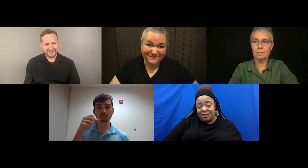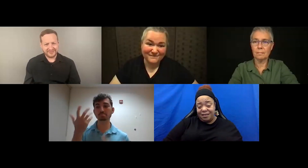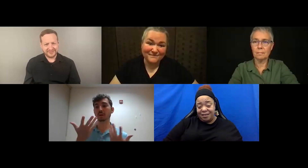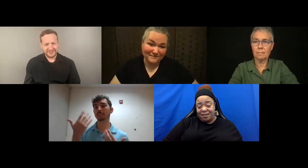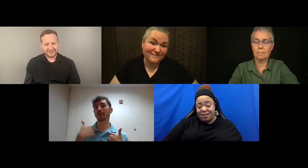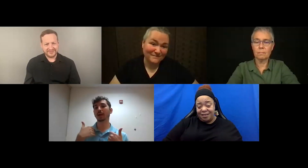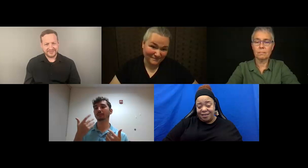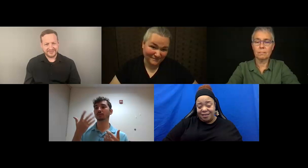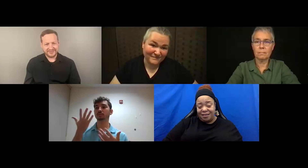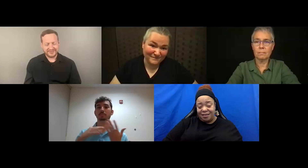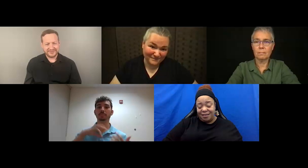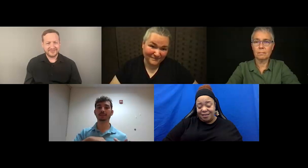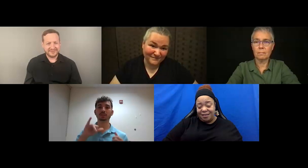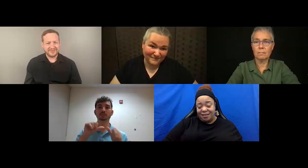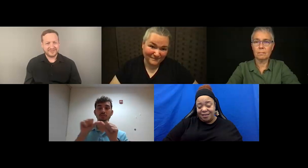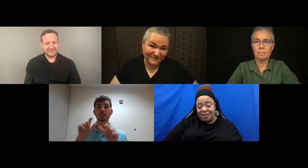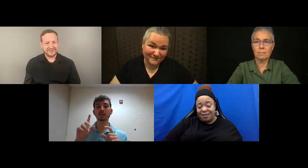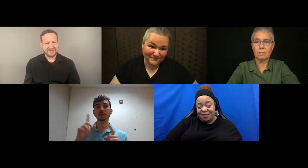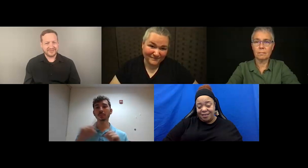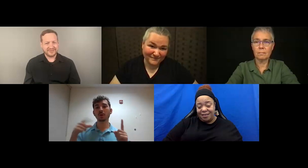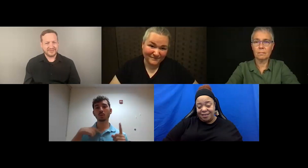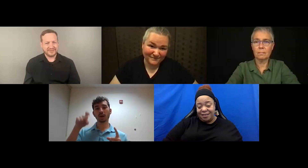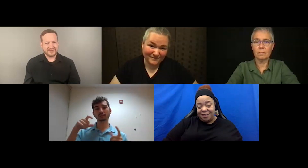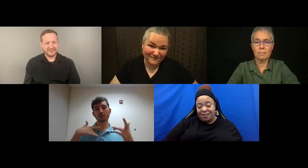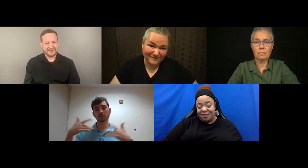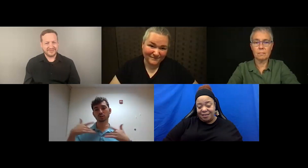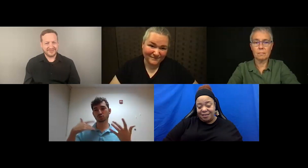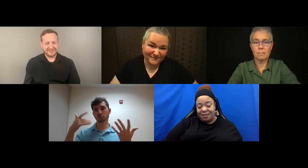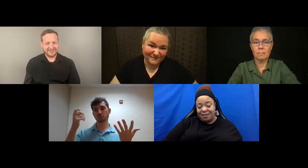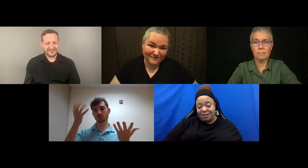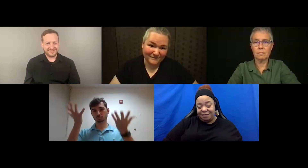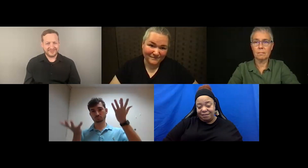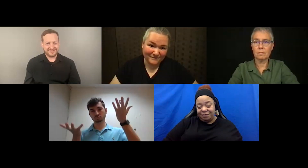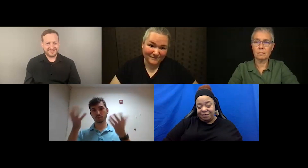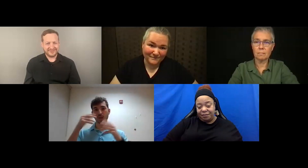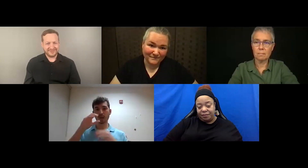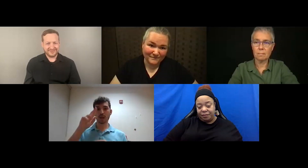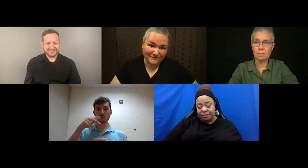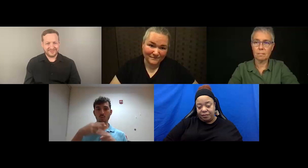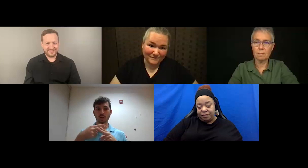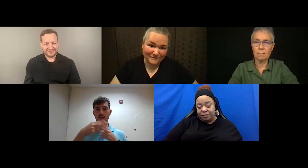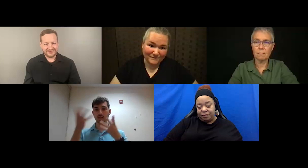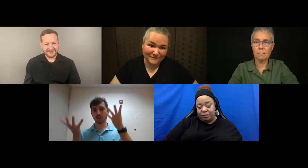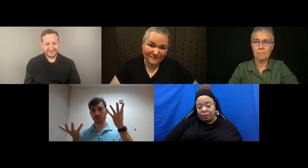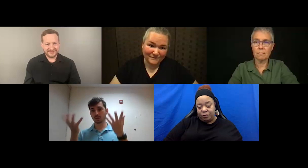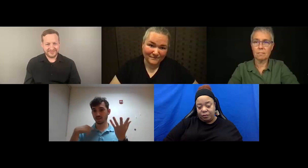gas and travel time, so maybe it'll be a benefit to